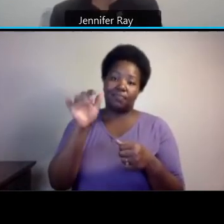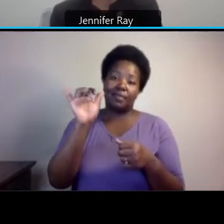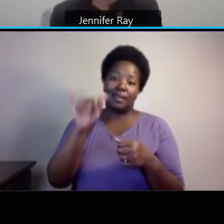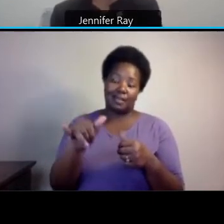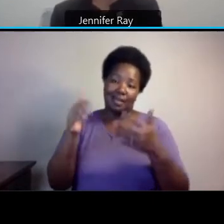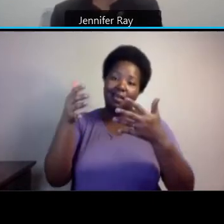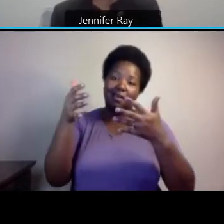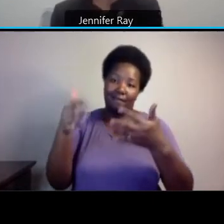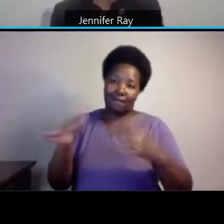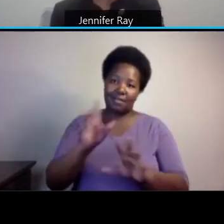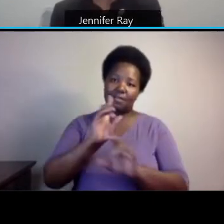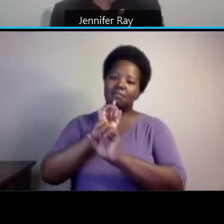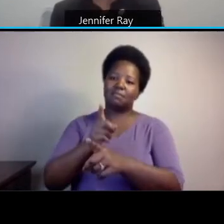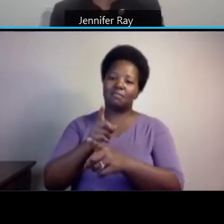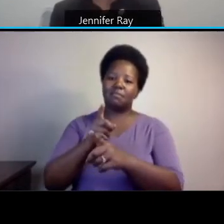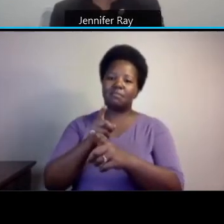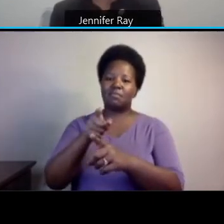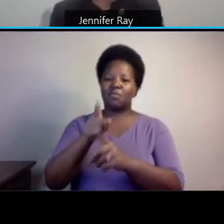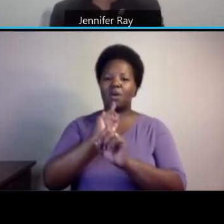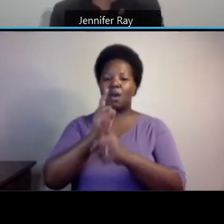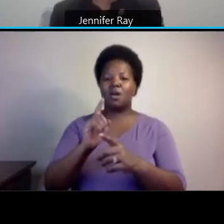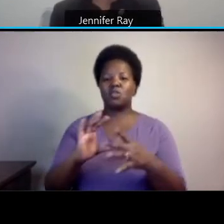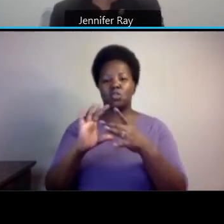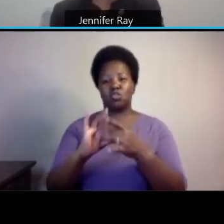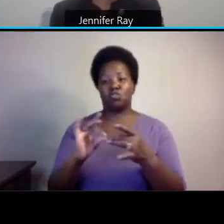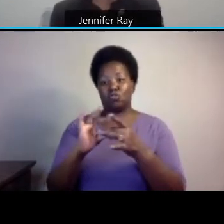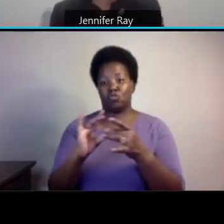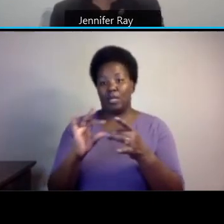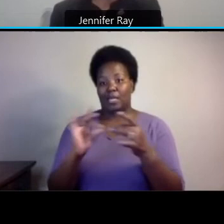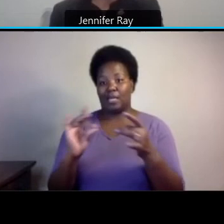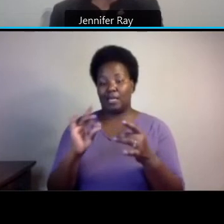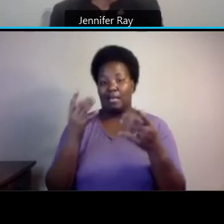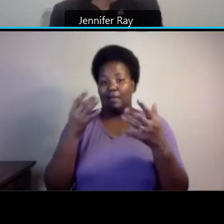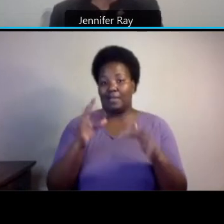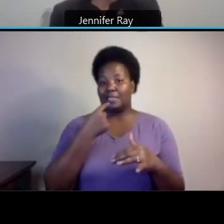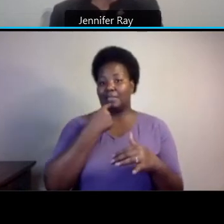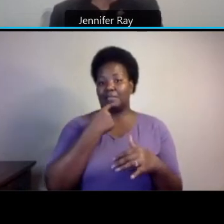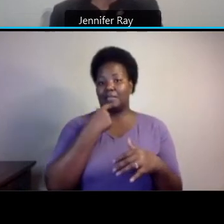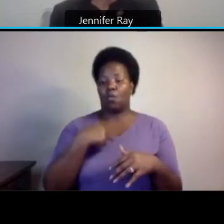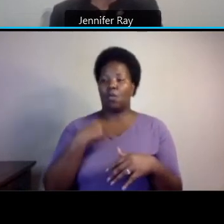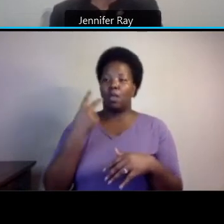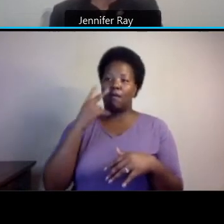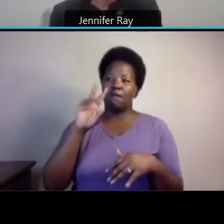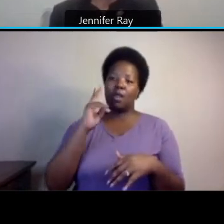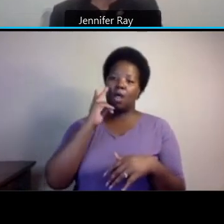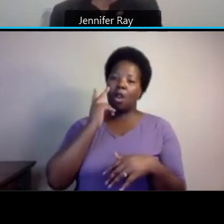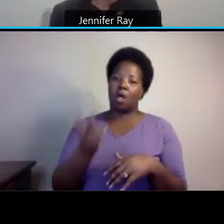through the chat stating that we did take a look at protected intersections early in the project